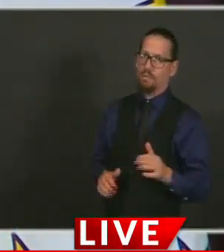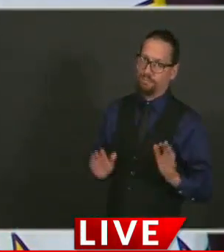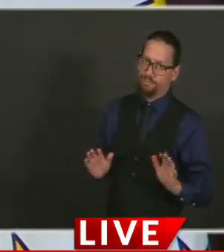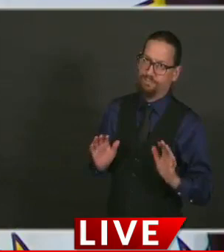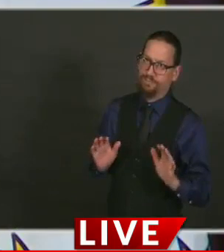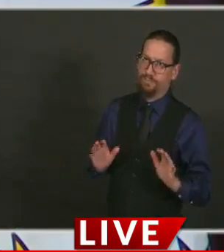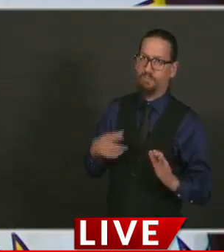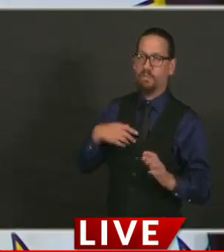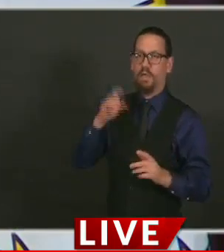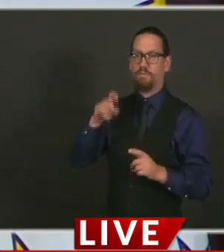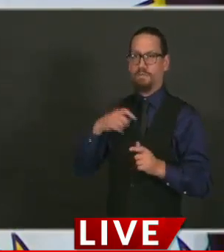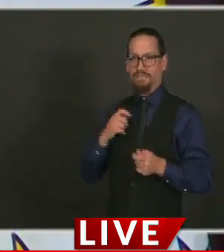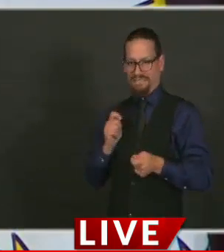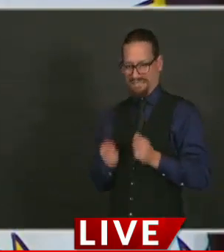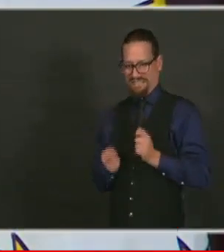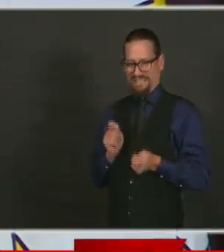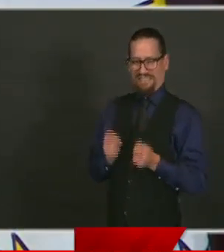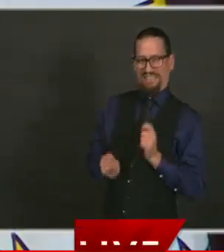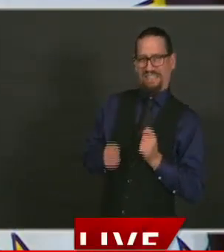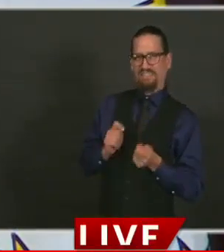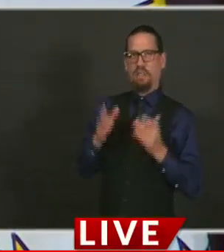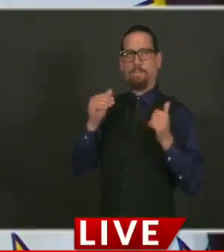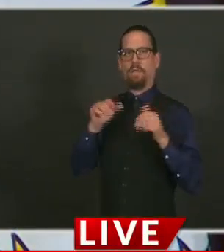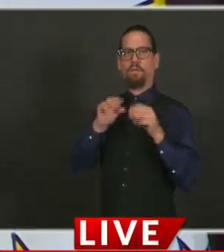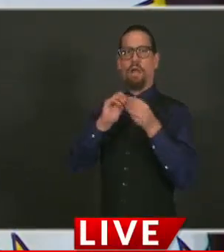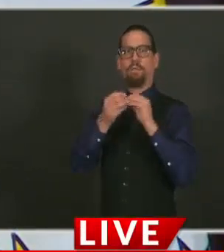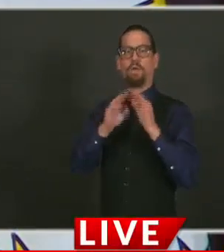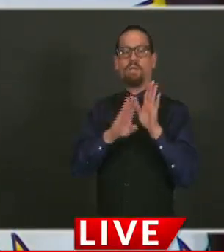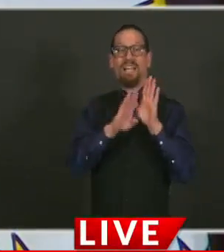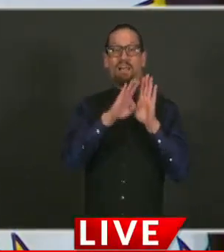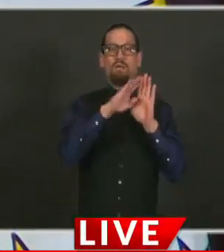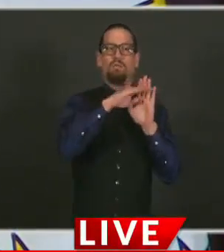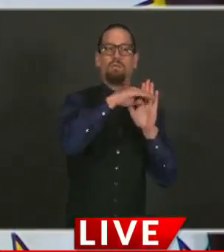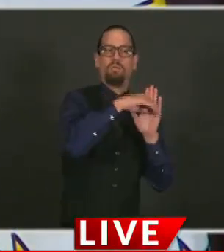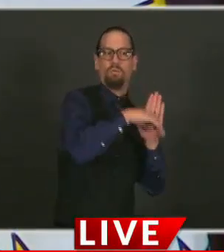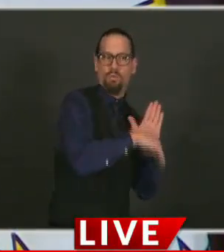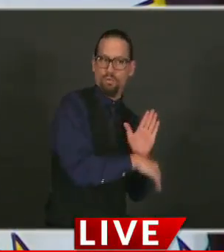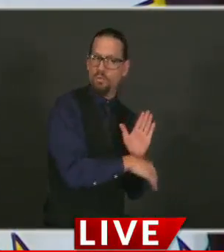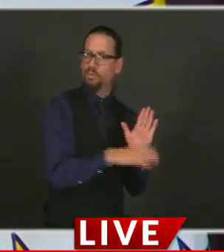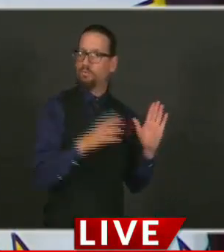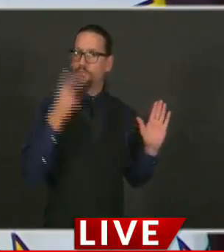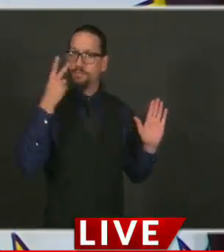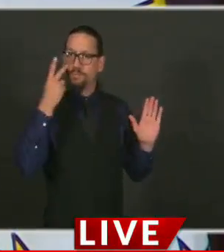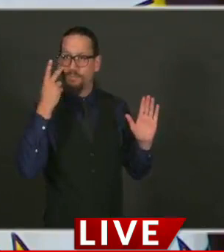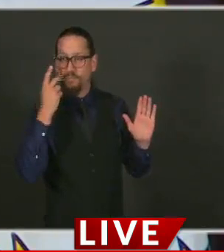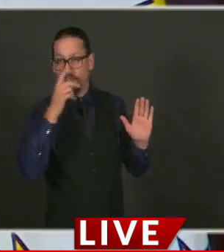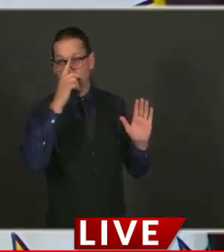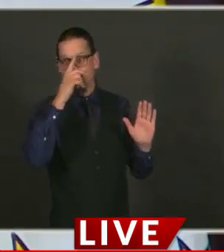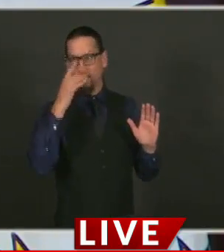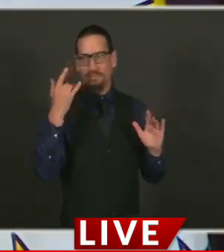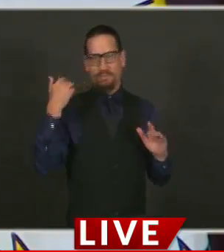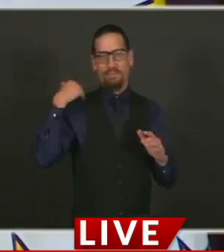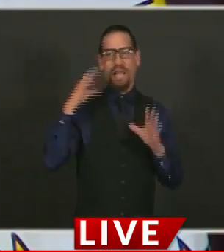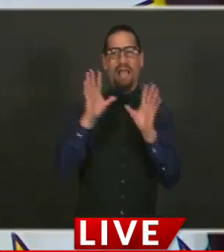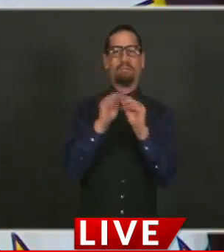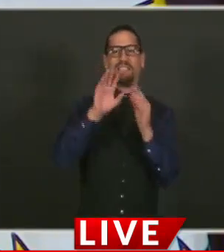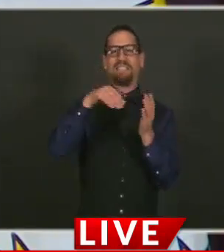I HOPE NOT. I THINK PEOPLE WILL CHANGE THEIR BEHAVIOR SO WE DON'T HAVE TO GET THERE.